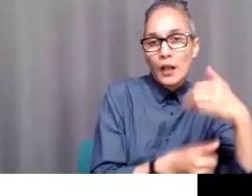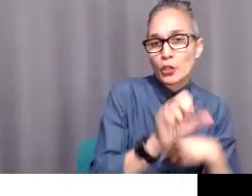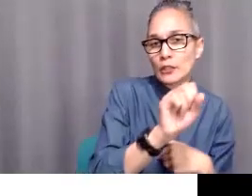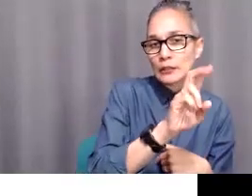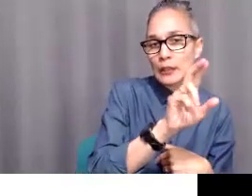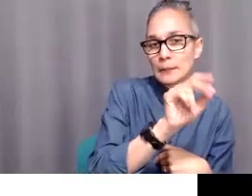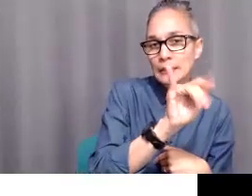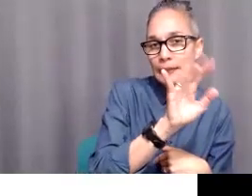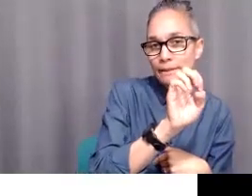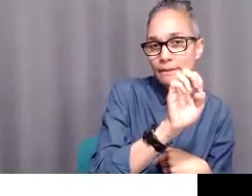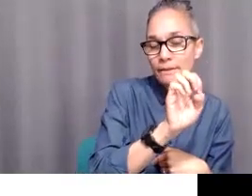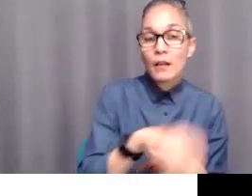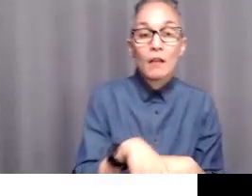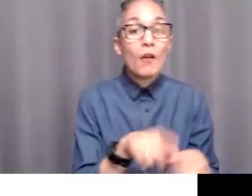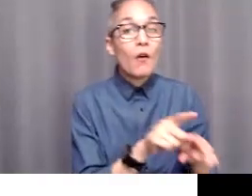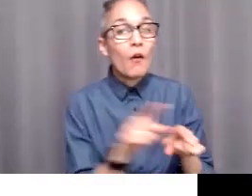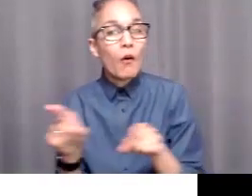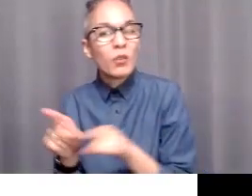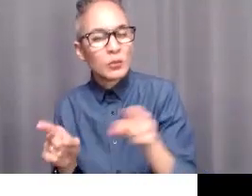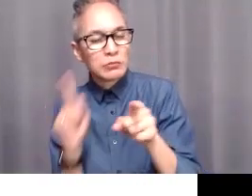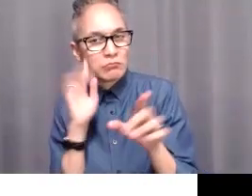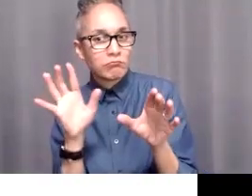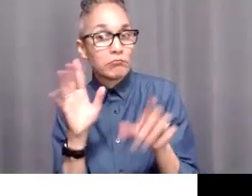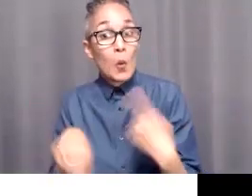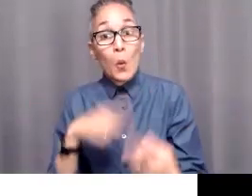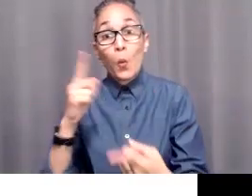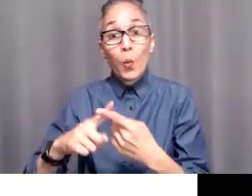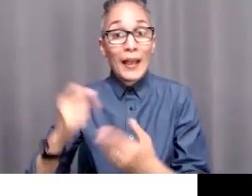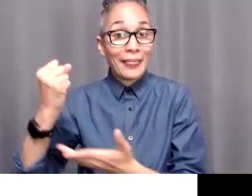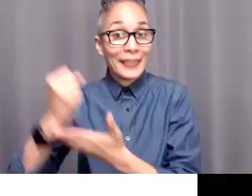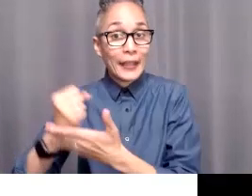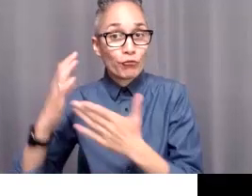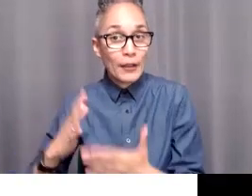We also want to mention that when accreditors, are looking at our